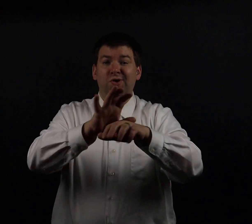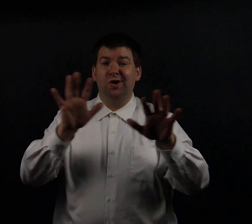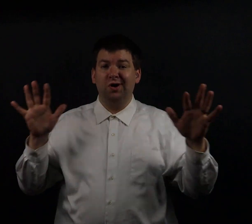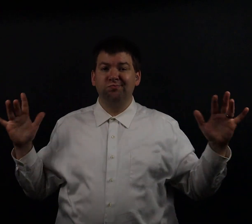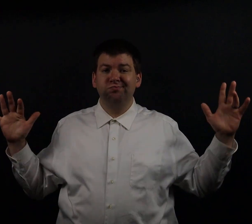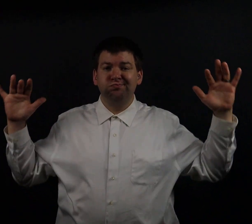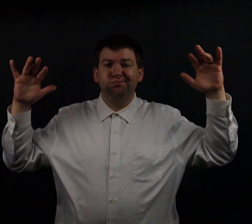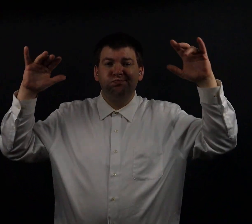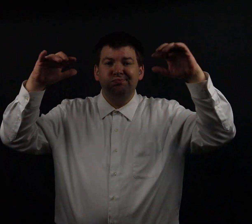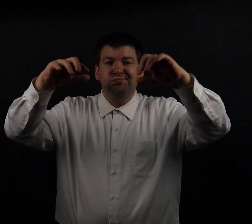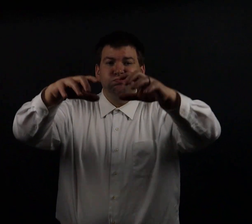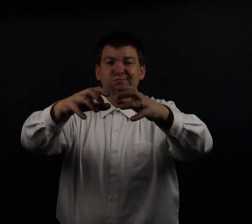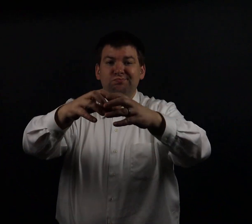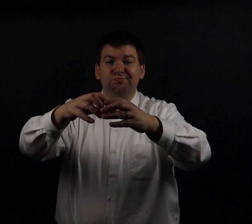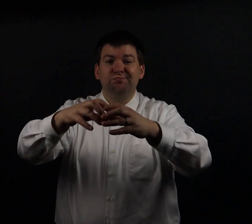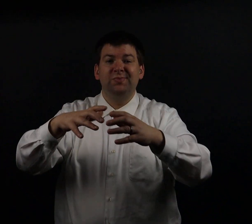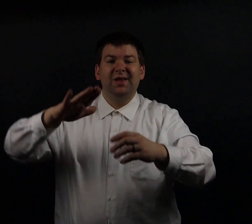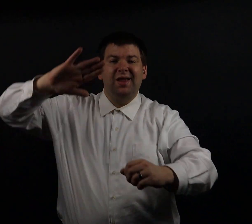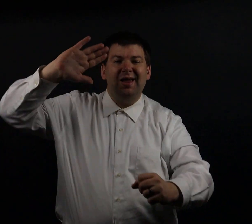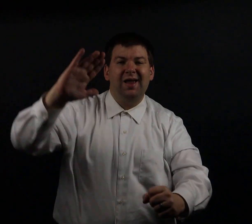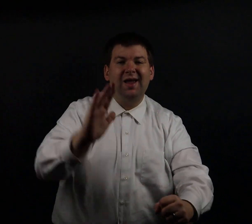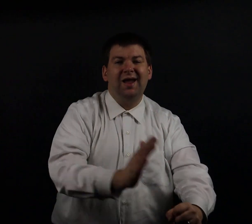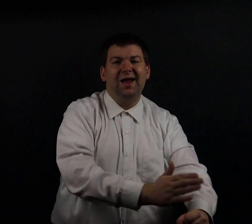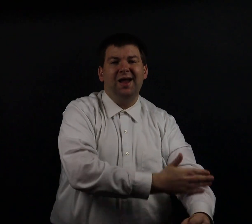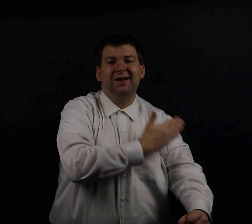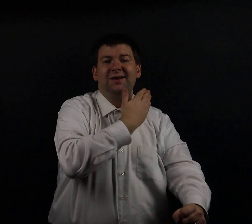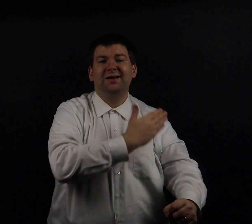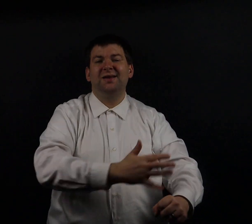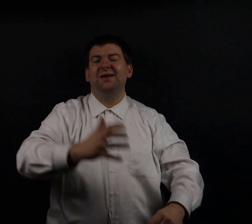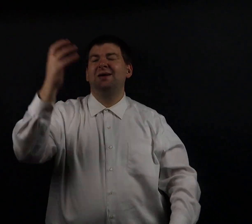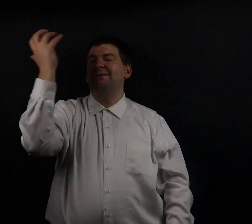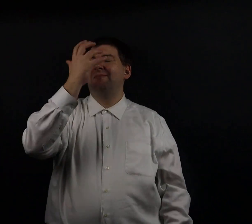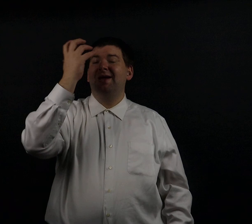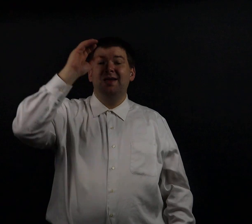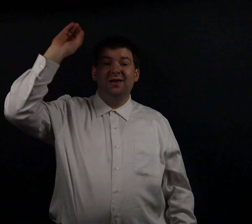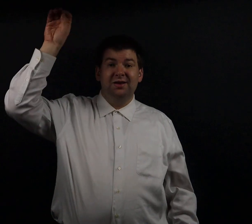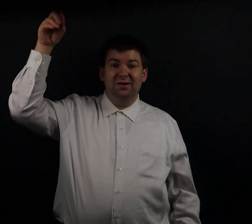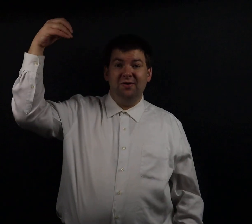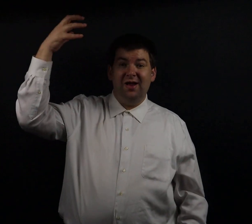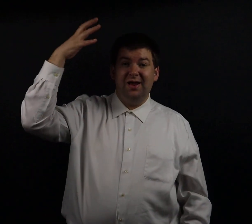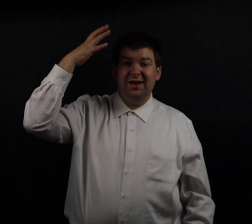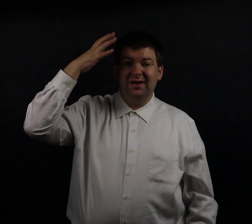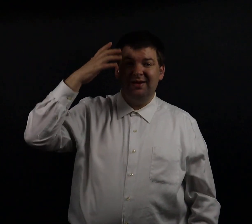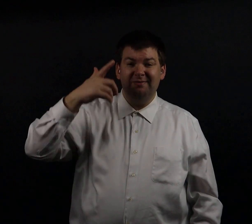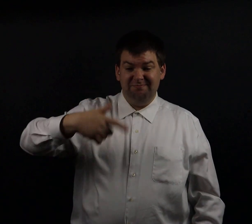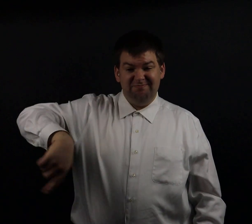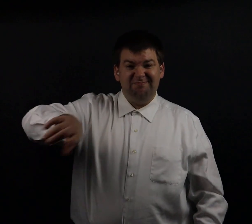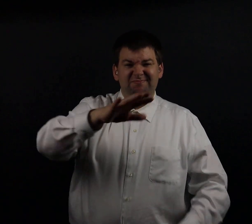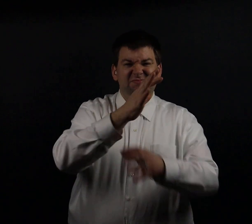They join the congregation to sing “Amazing Grace.”